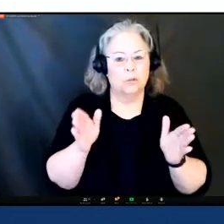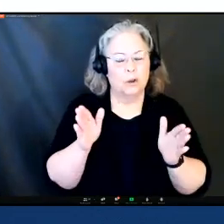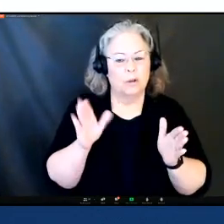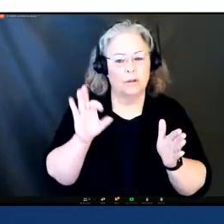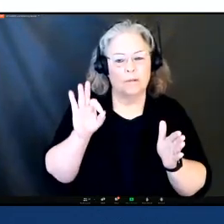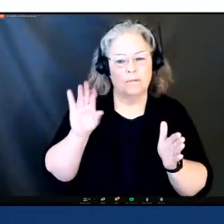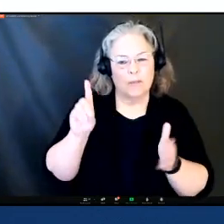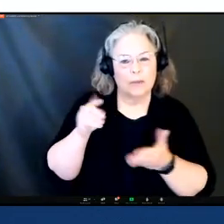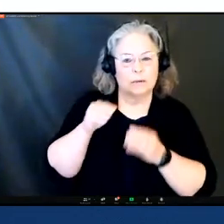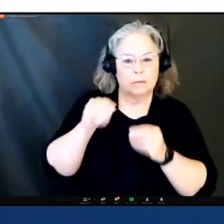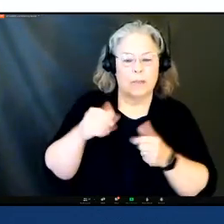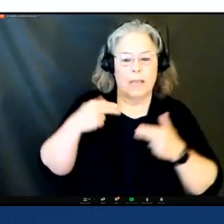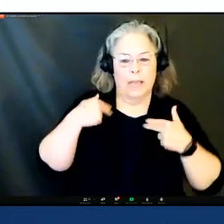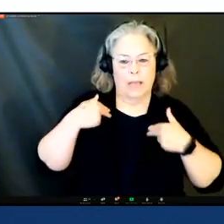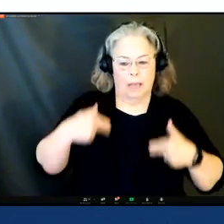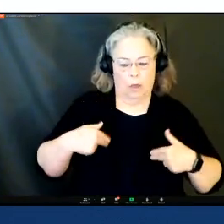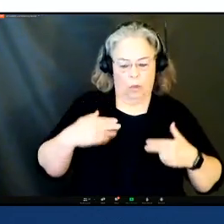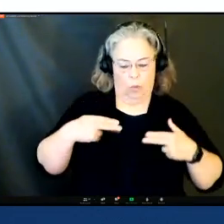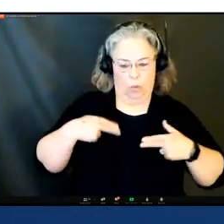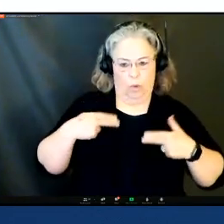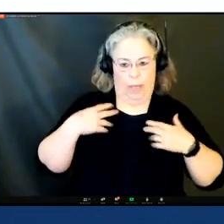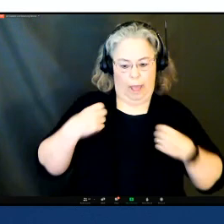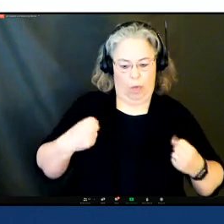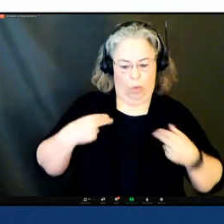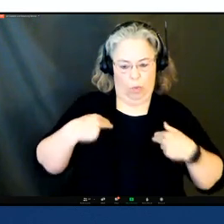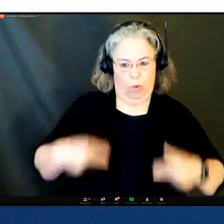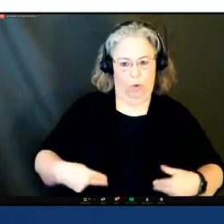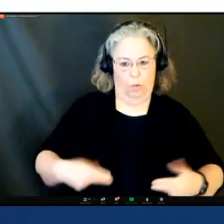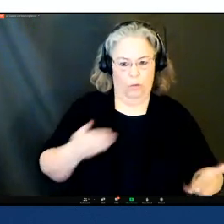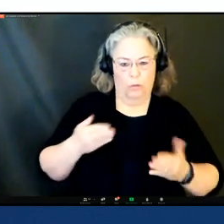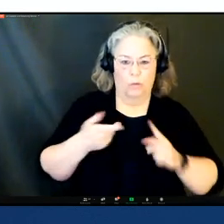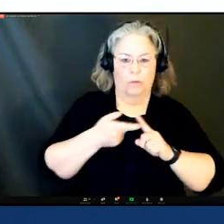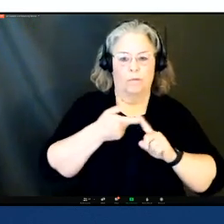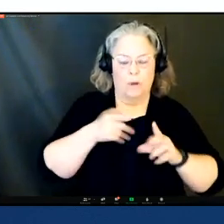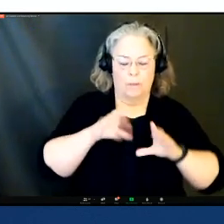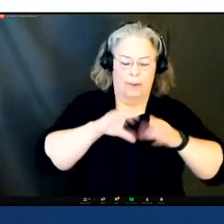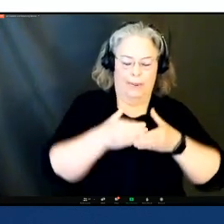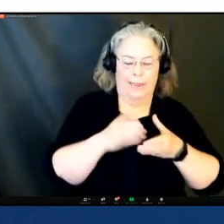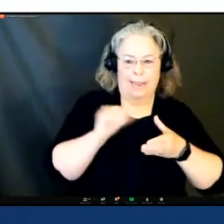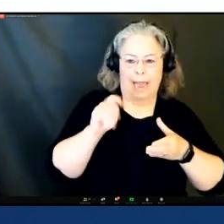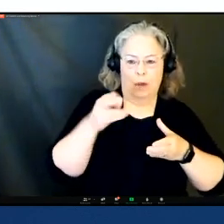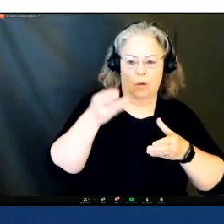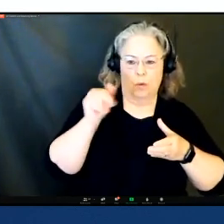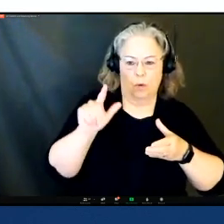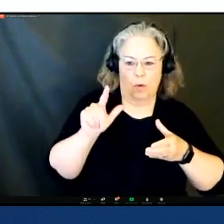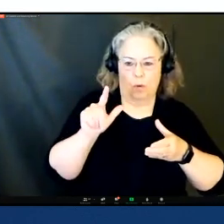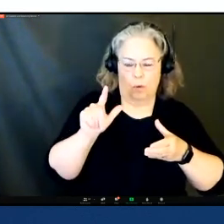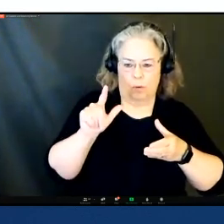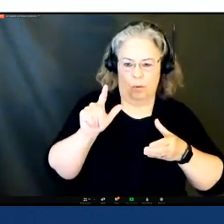54% of the funding comes from categorical revenue, 30% from somebody's discretionary remember